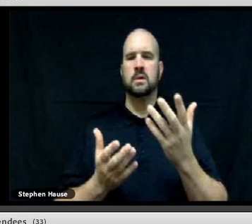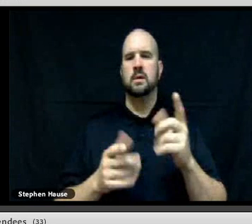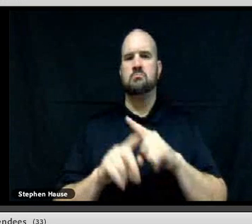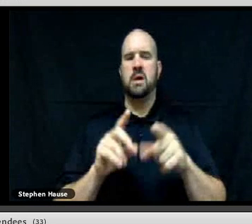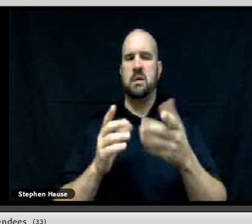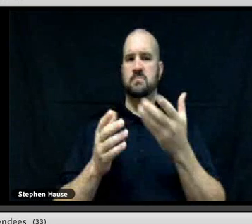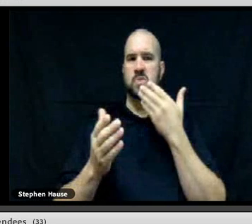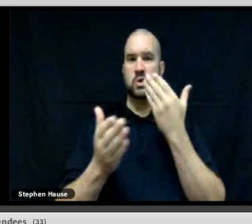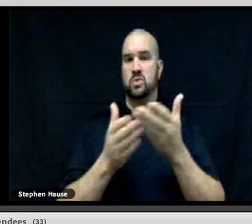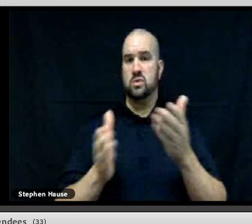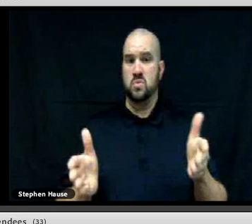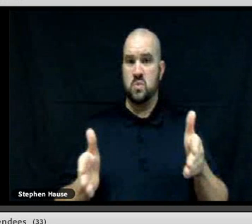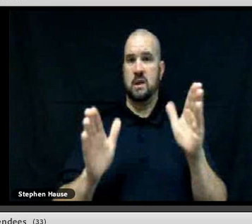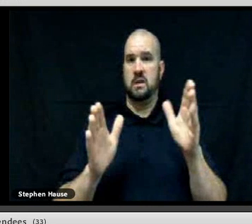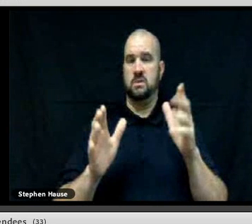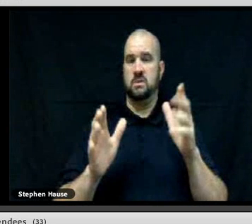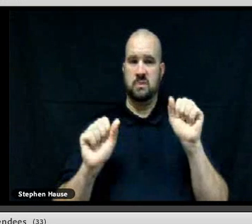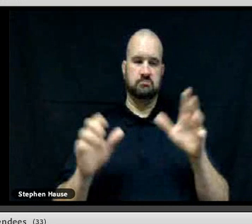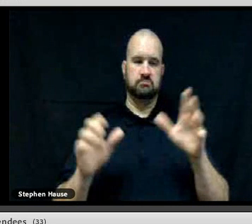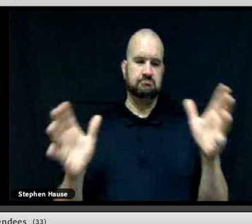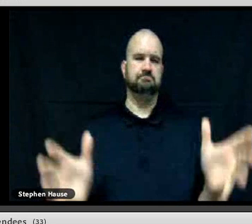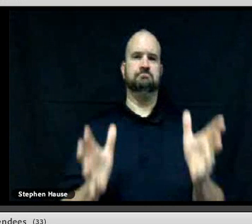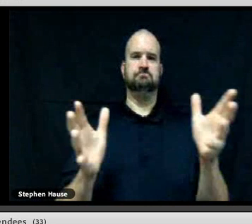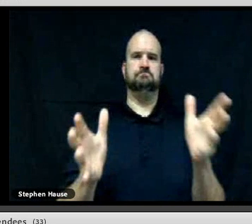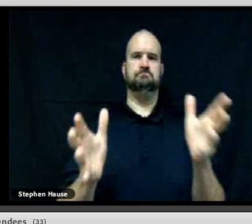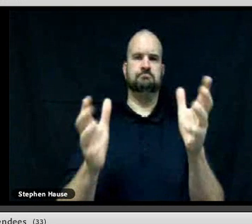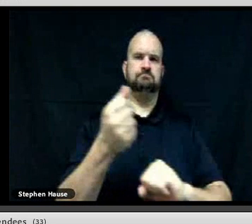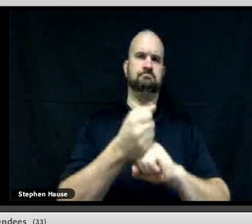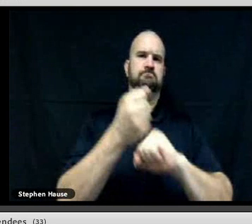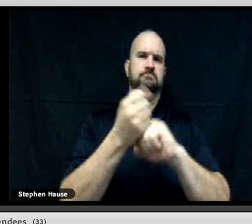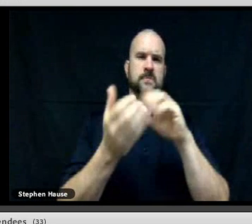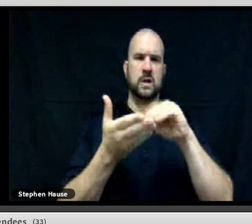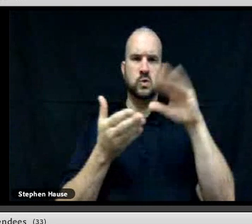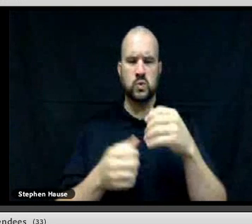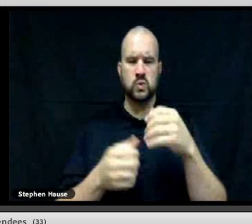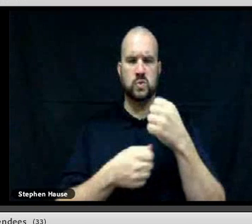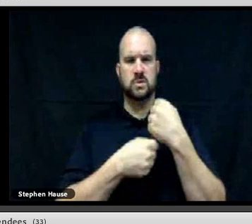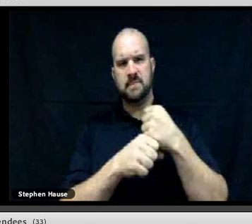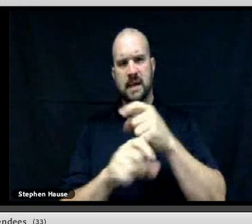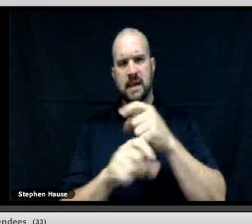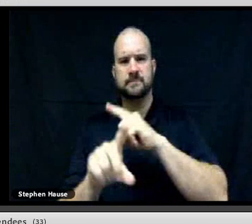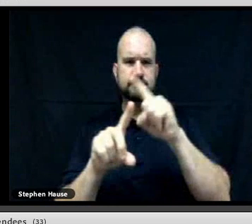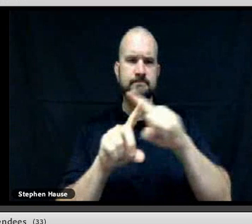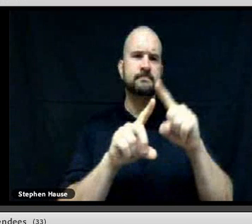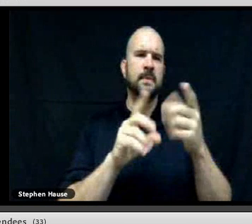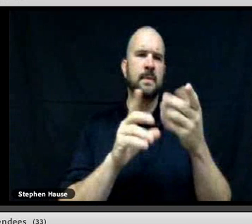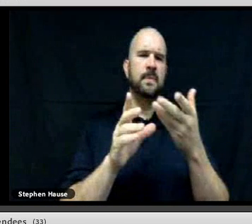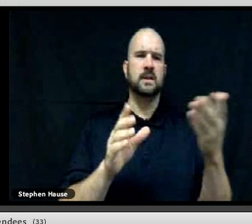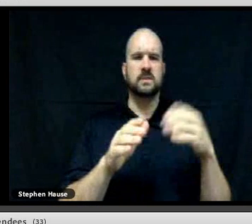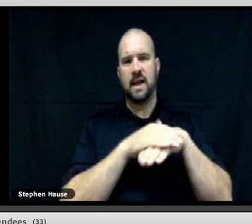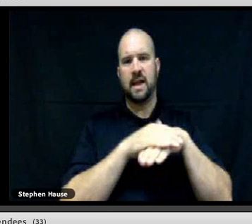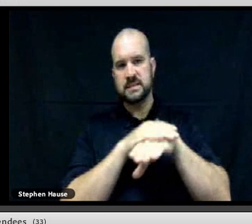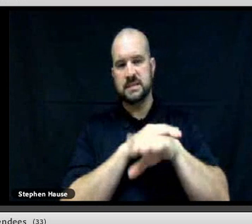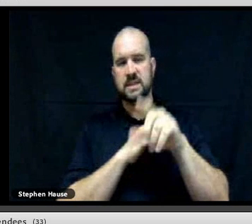uh, students to create things, since they'll have access to, uh, freely available data.